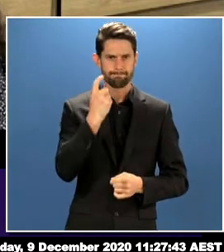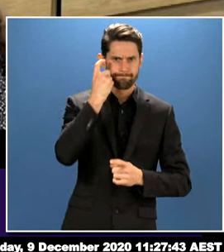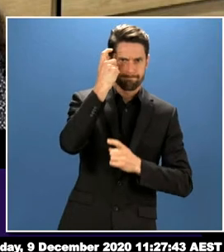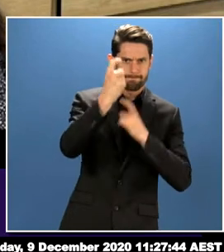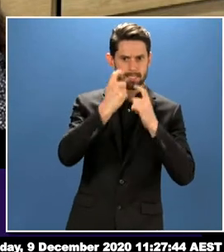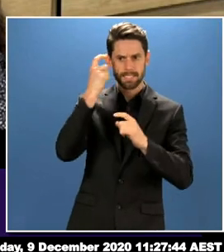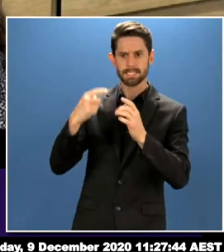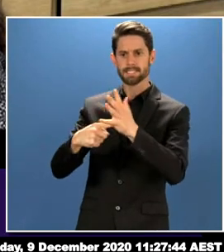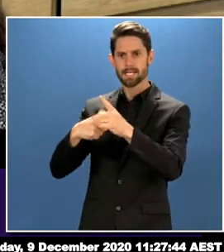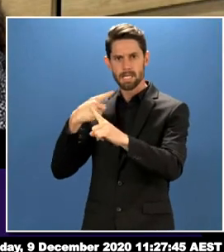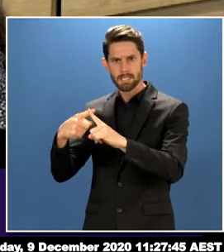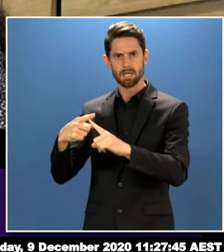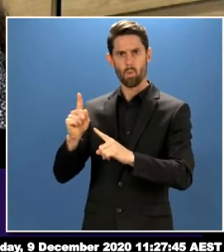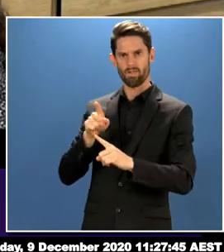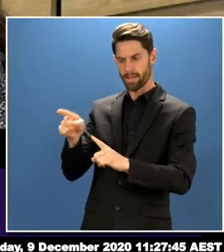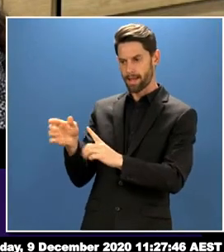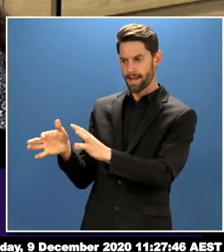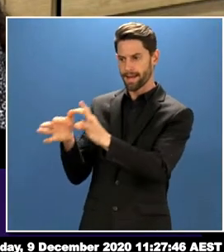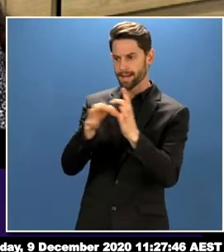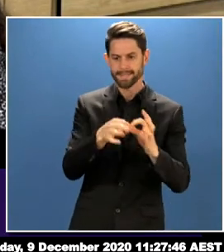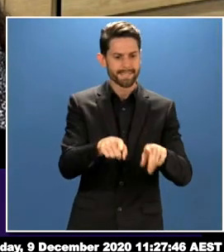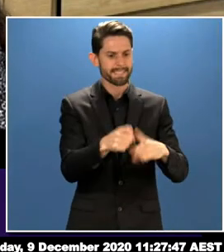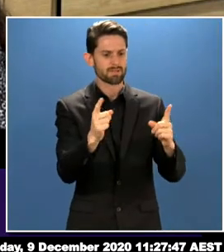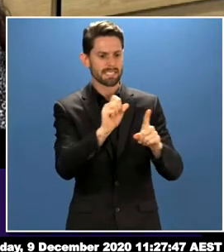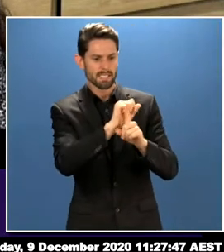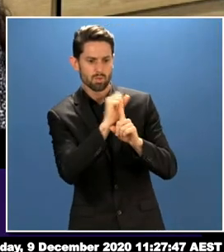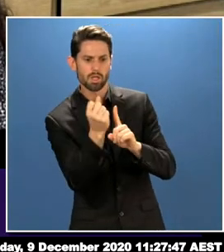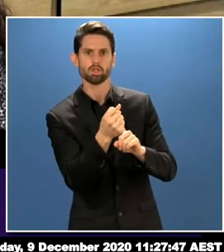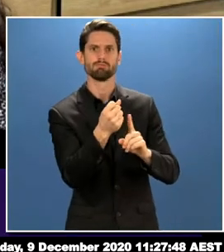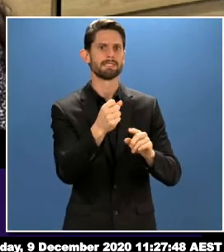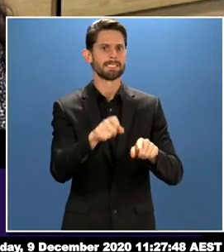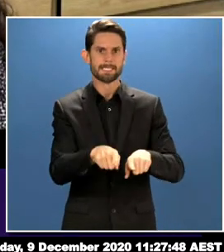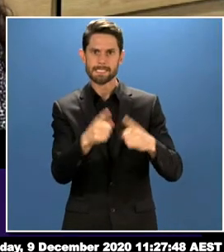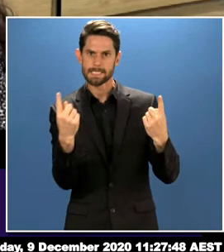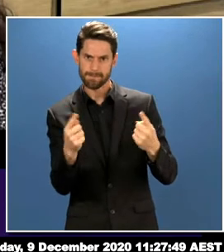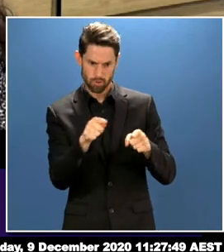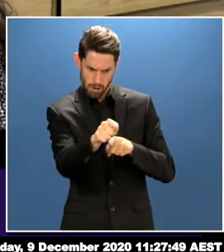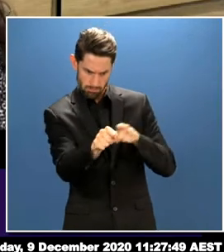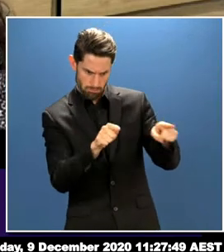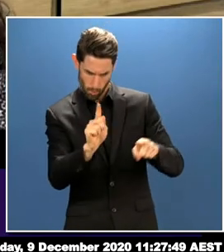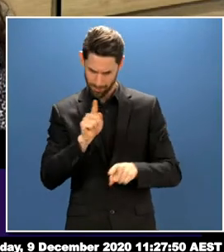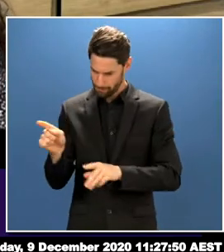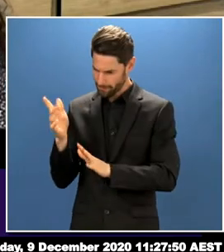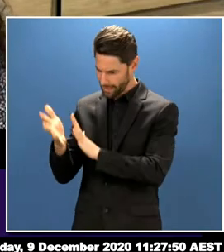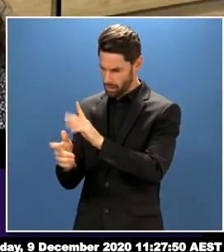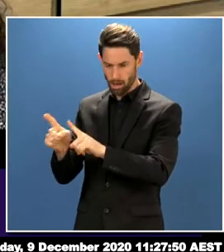So applying those complex laws to a range of different factual scenarios and circumstances?